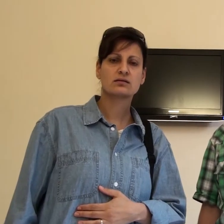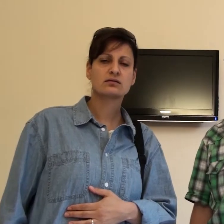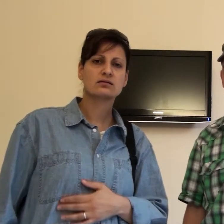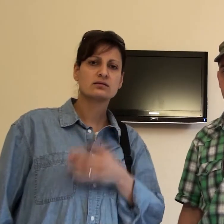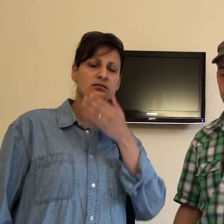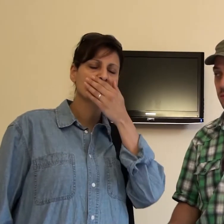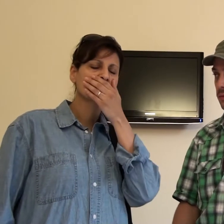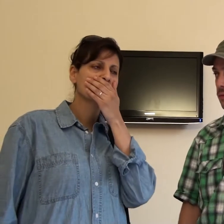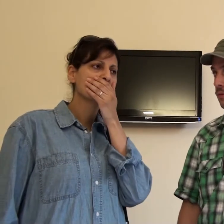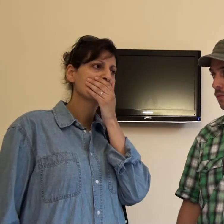(SHOCKED)